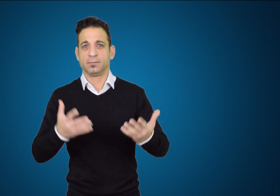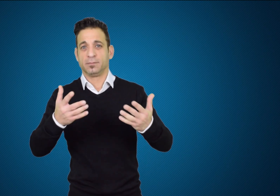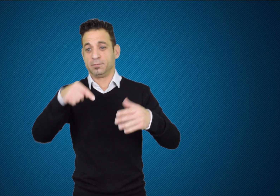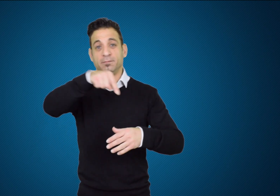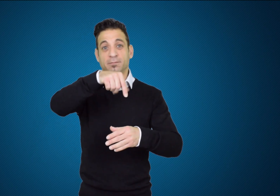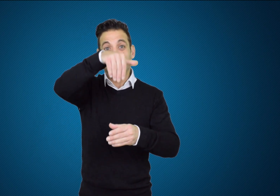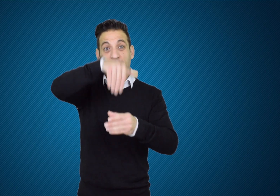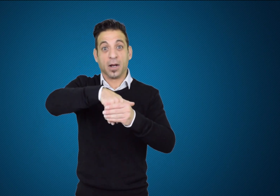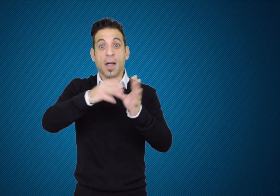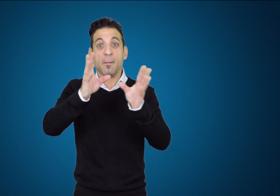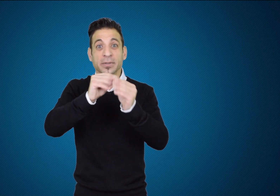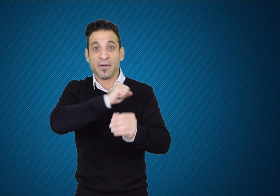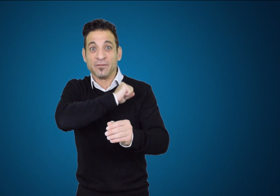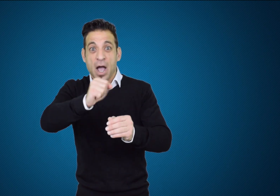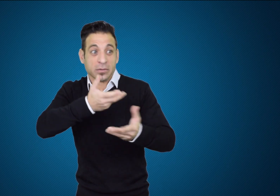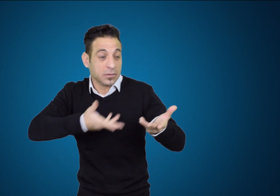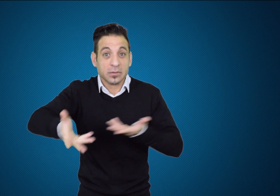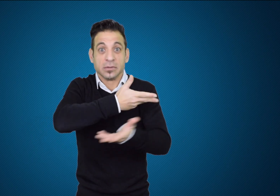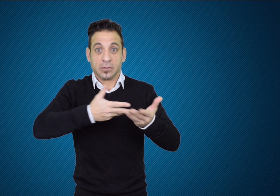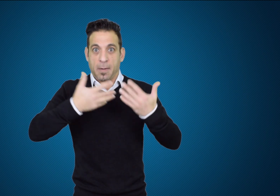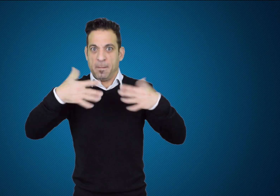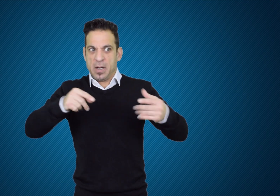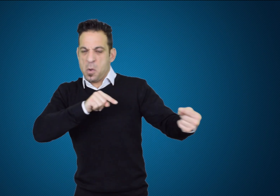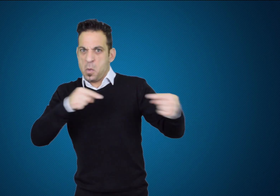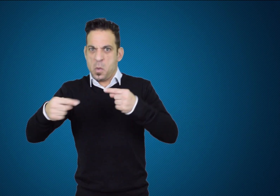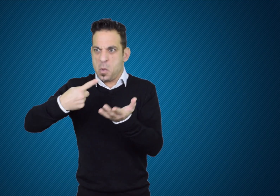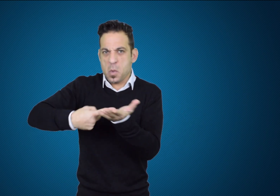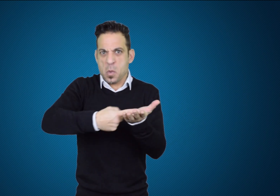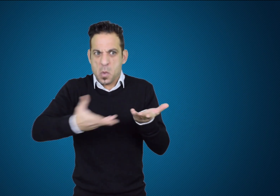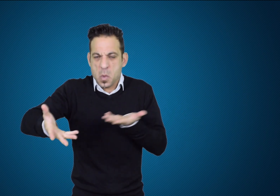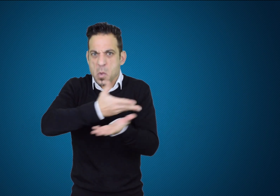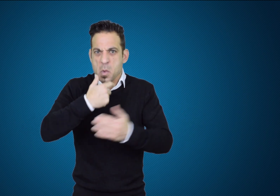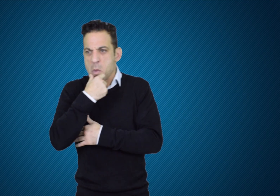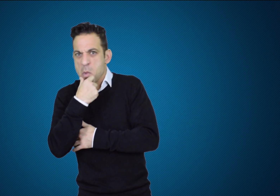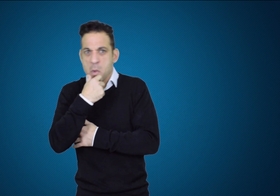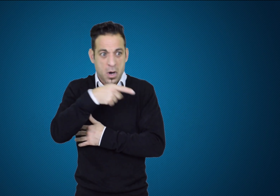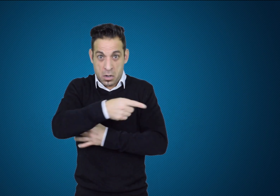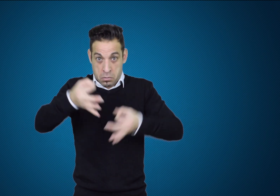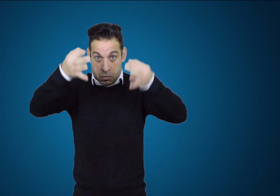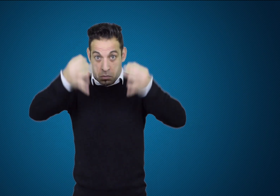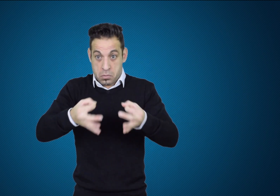There has been some discussion if the Extraordinary Congress